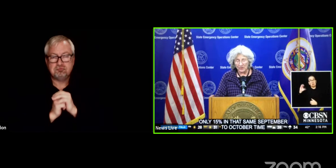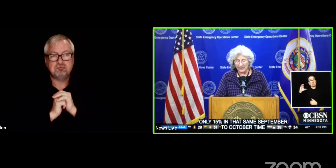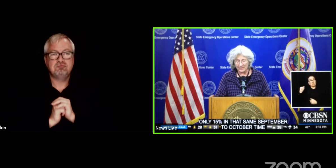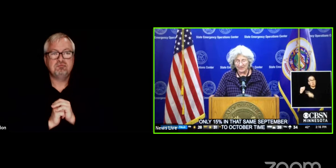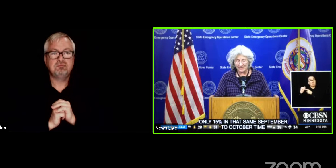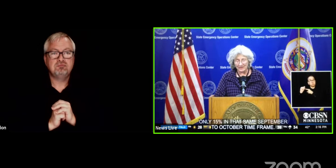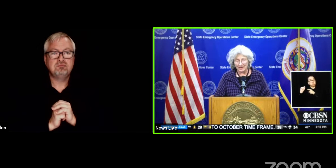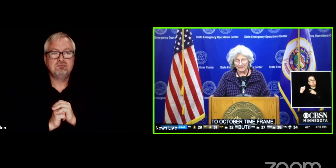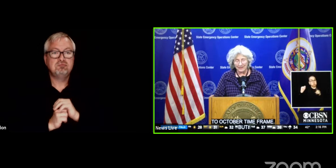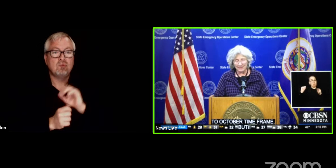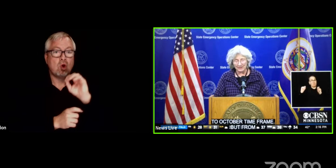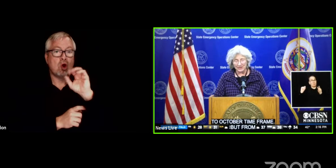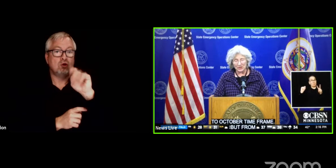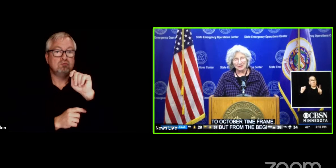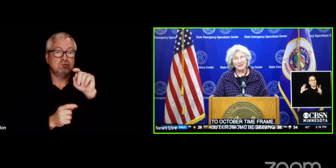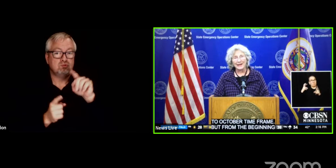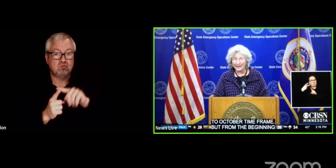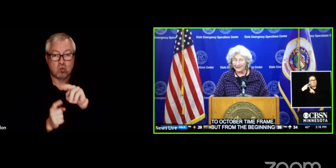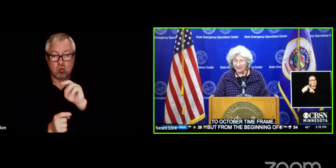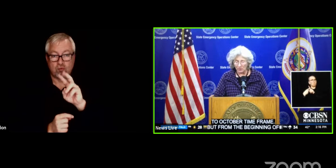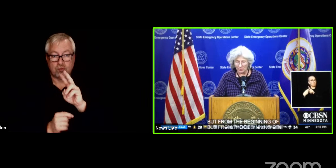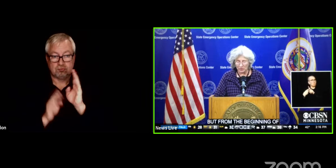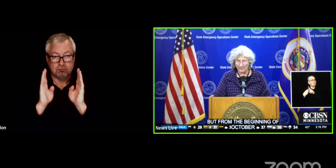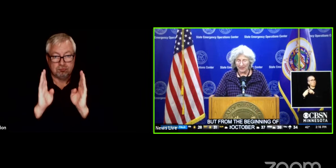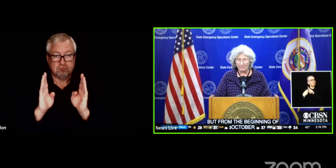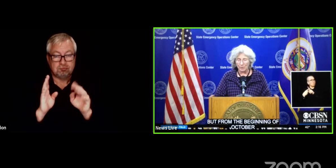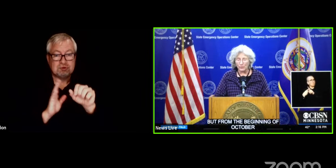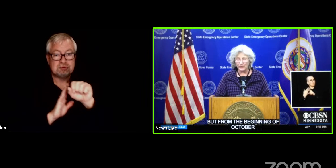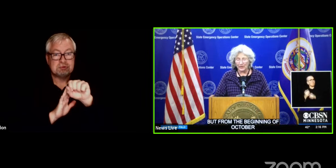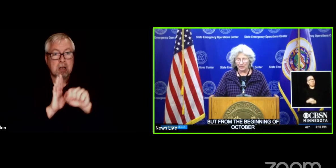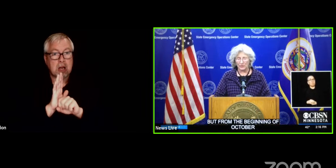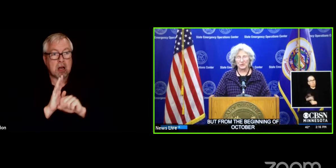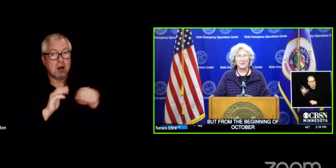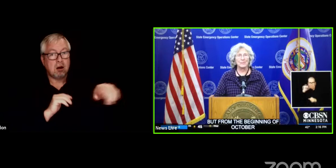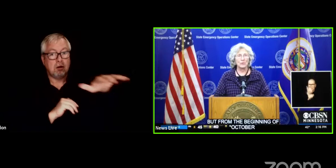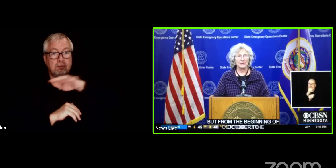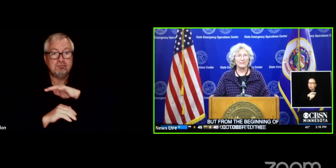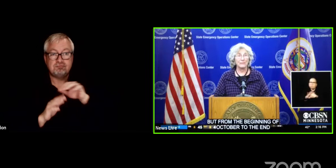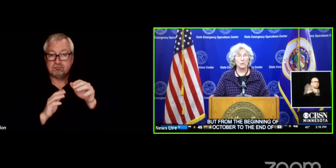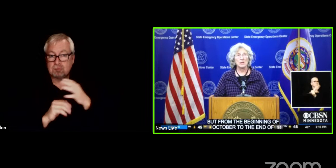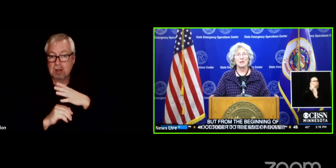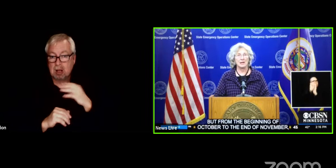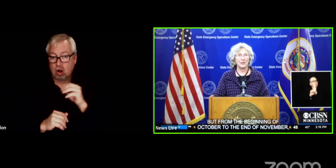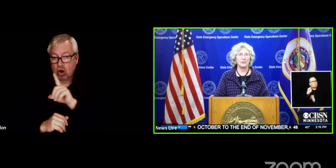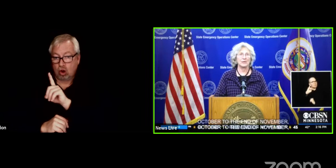CASES IN THE STATE POPULATION AND IN LONG-TERM CARE, BOTH INCREASED BY MORE THAN 400%.